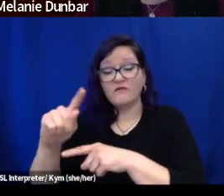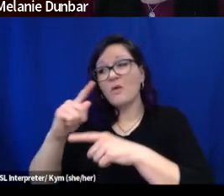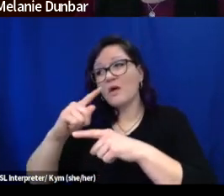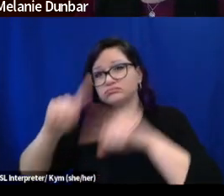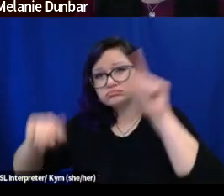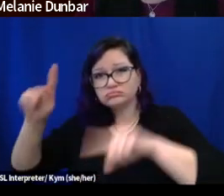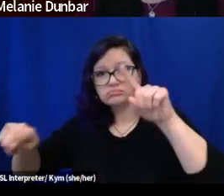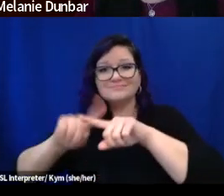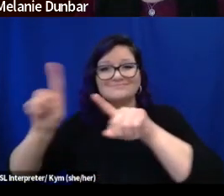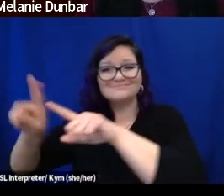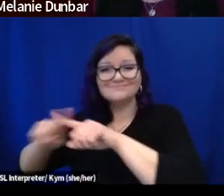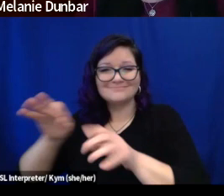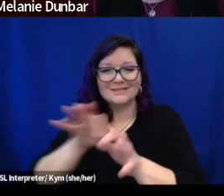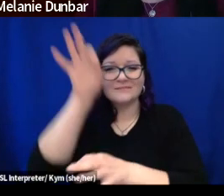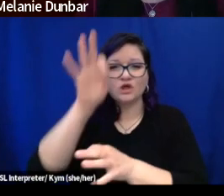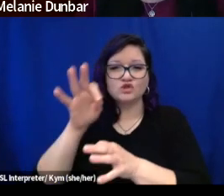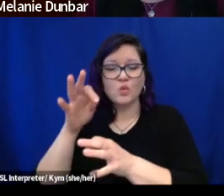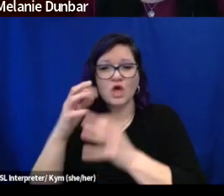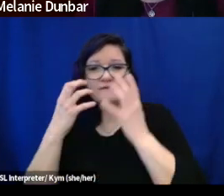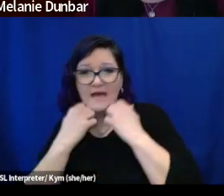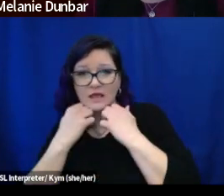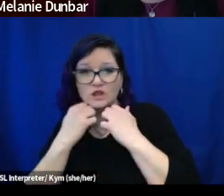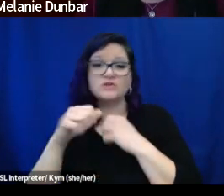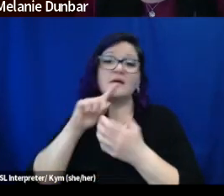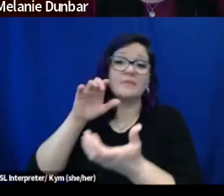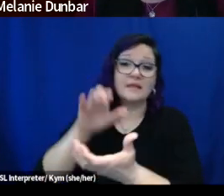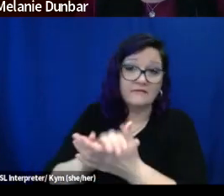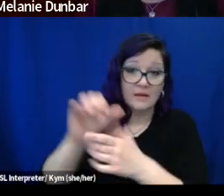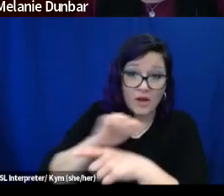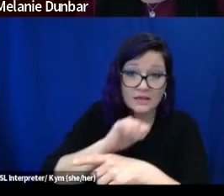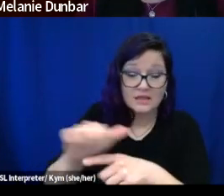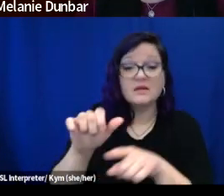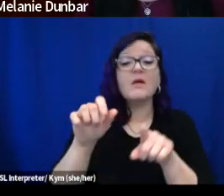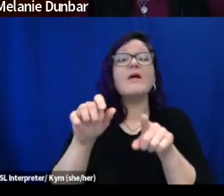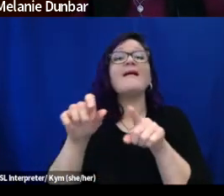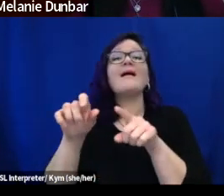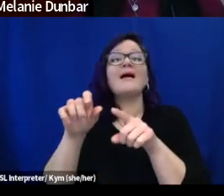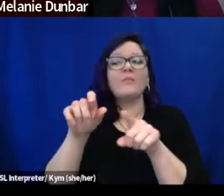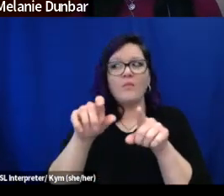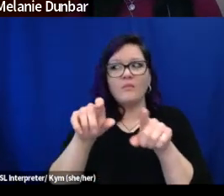beliefs, and practices, in addition to the psychological first aid and provision of comfort.